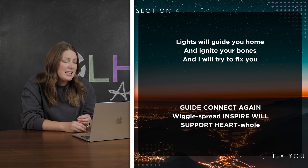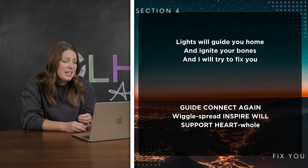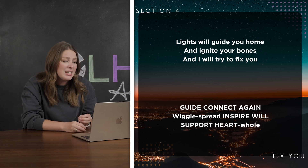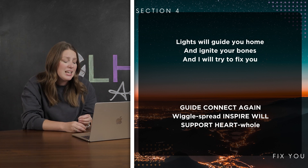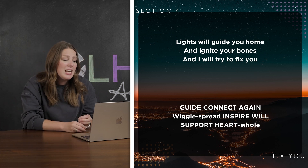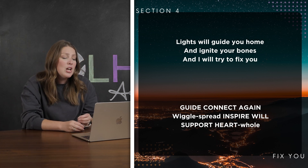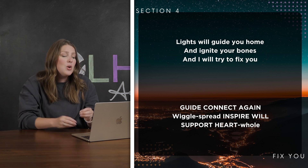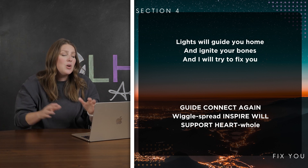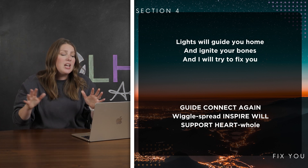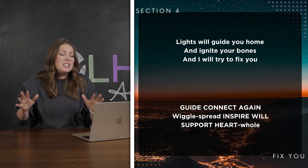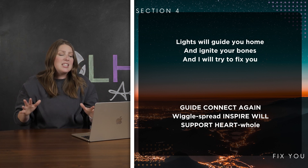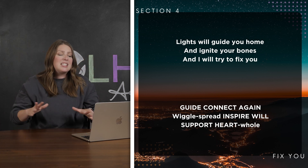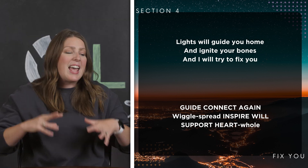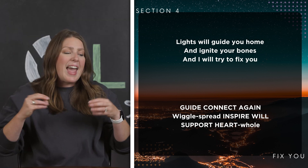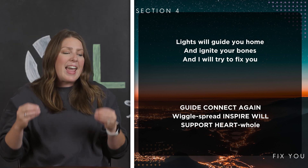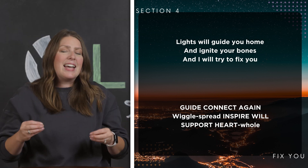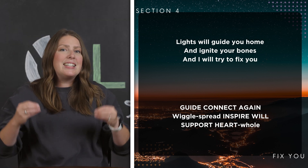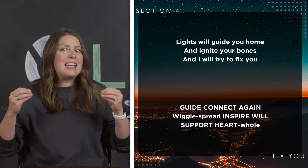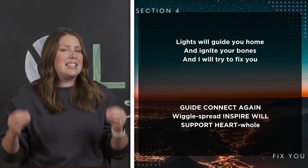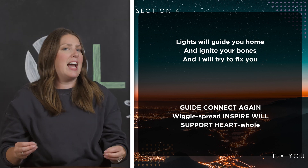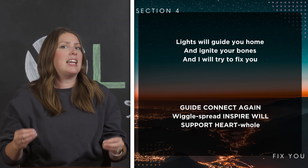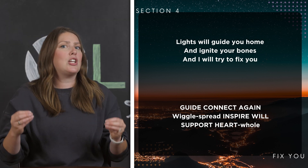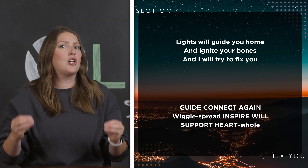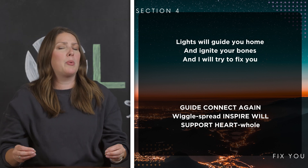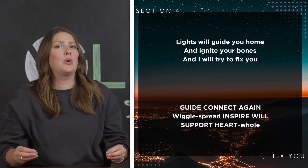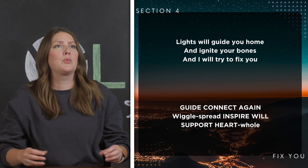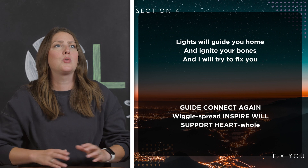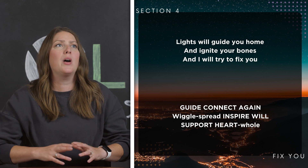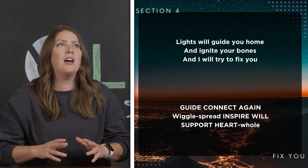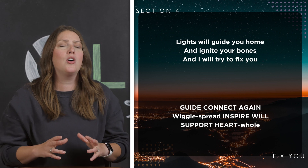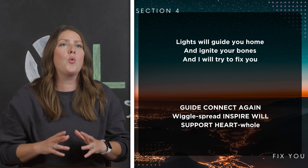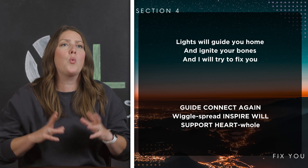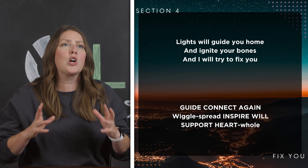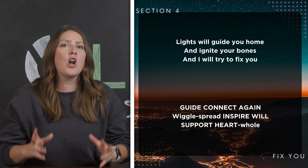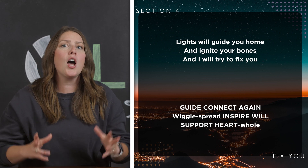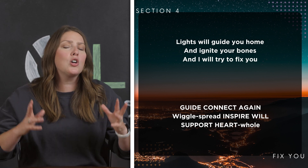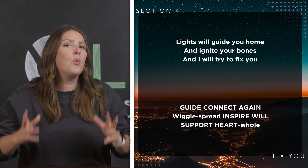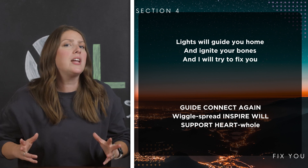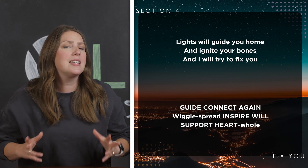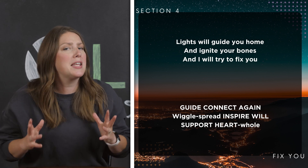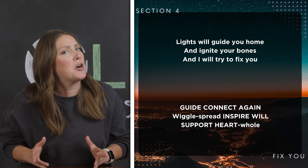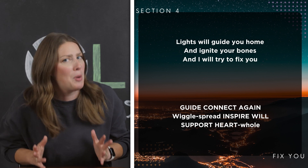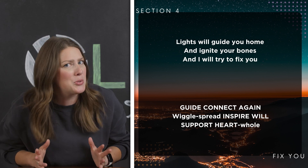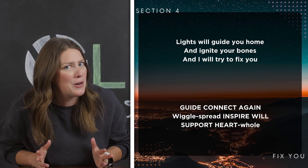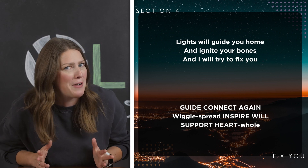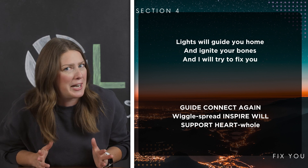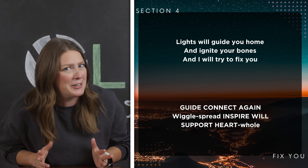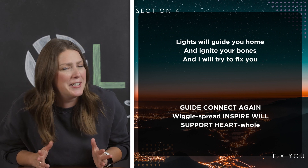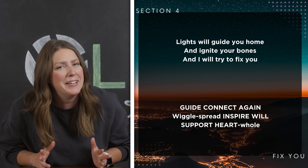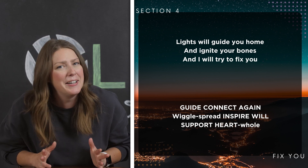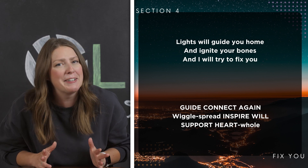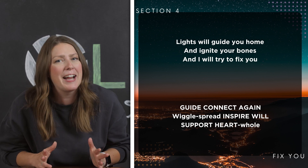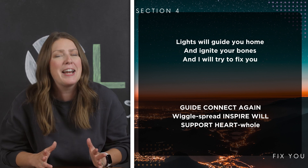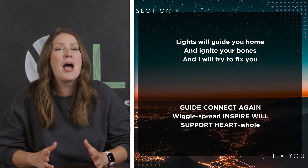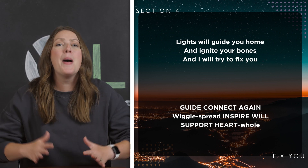Then it's this and ignite your bones. Well, we're not going to set our bones on fire. All right.